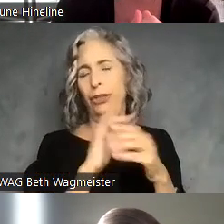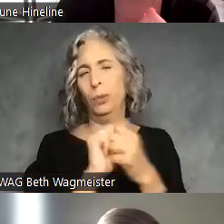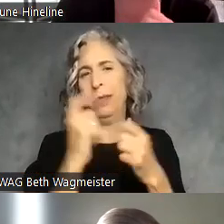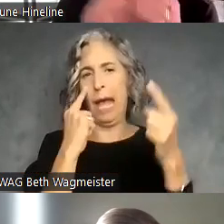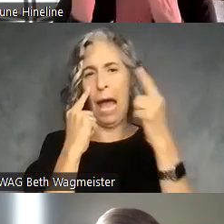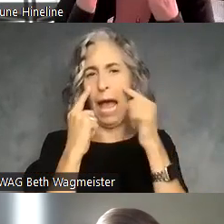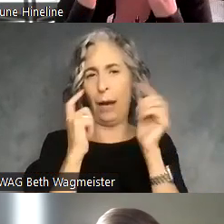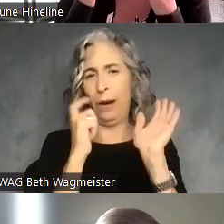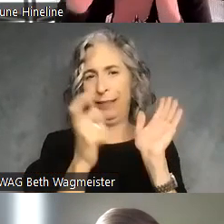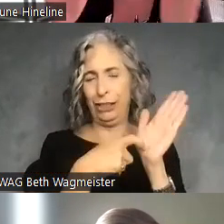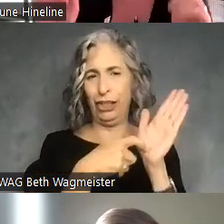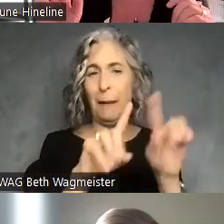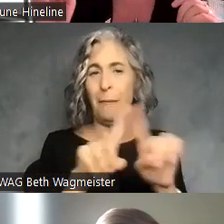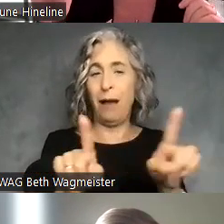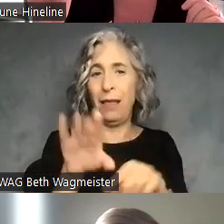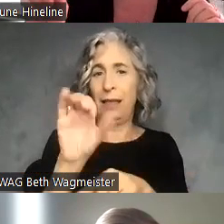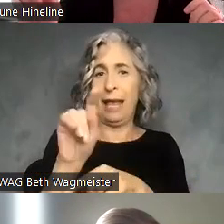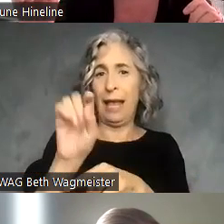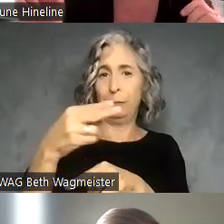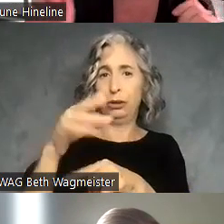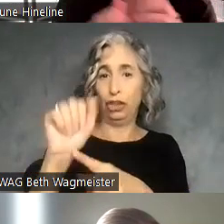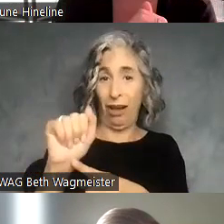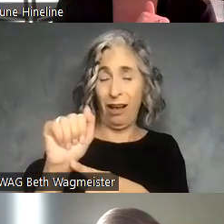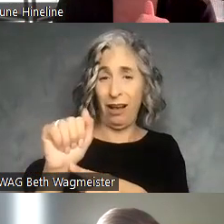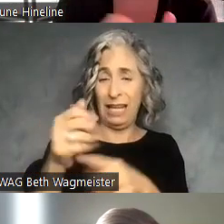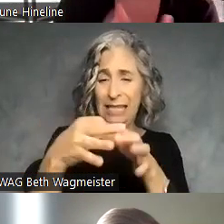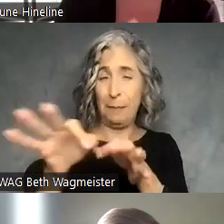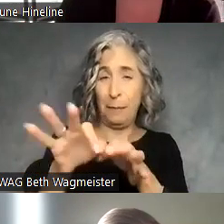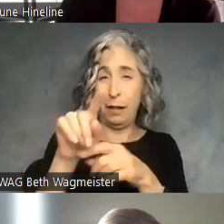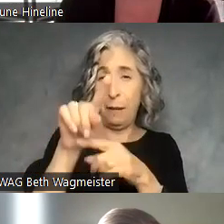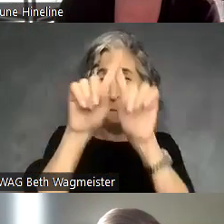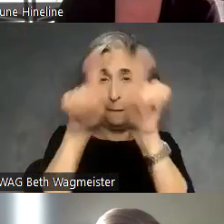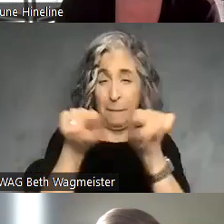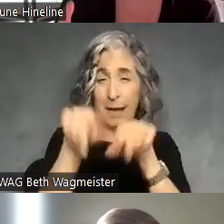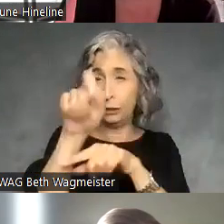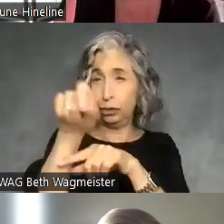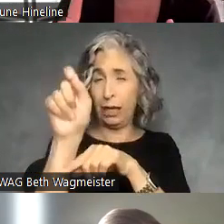(to proving the user is human)? >> AMYJUNE HINELINE: